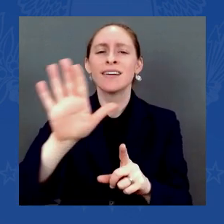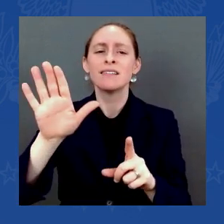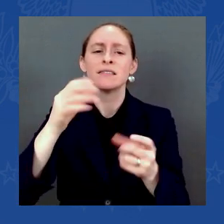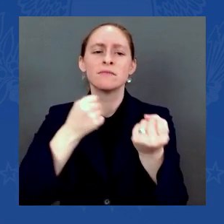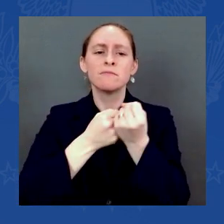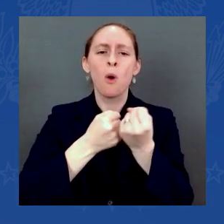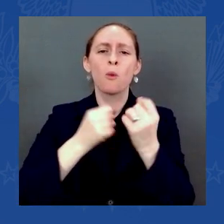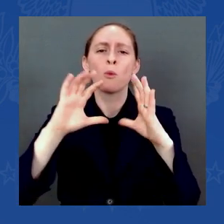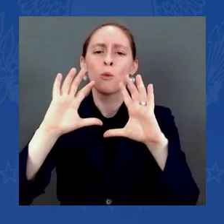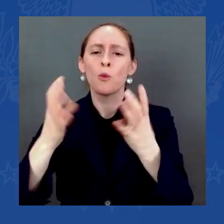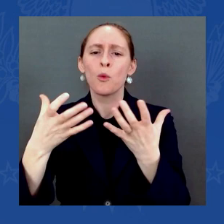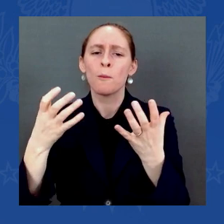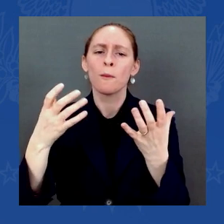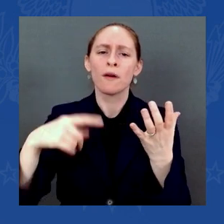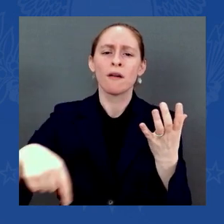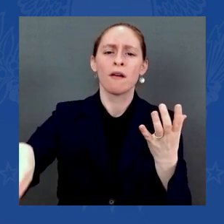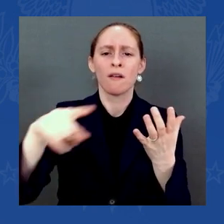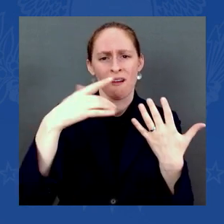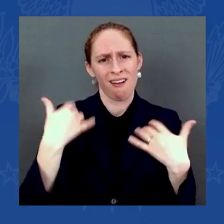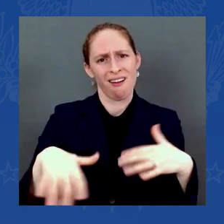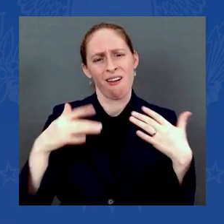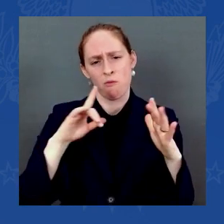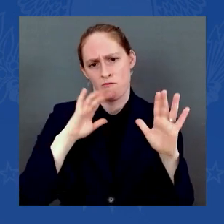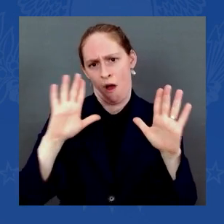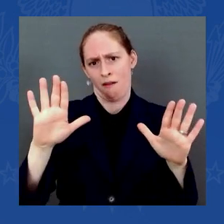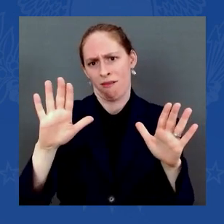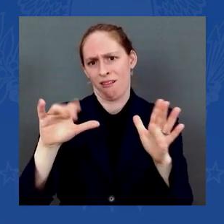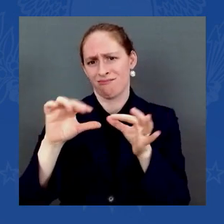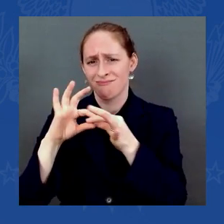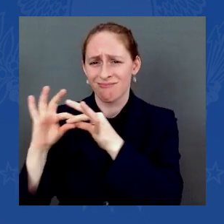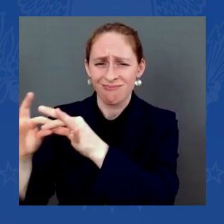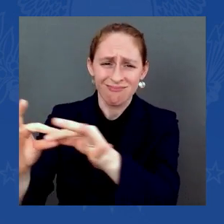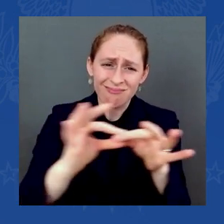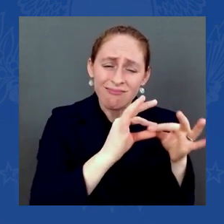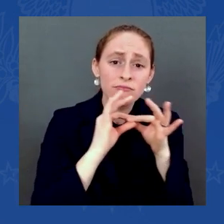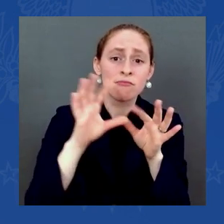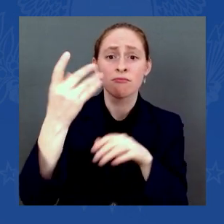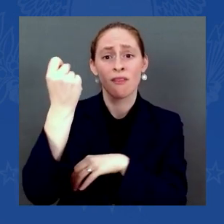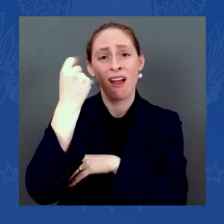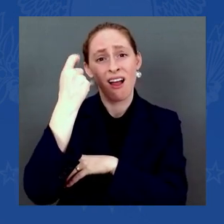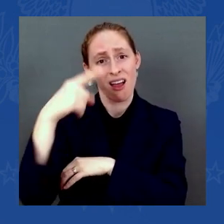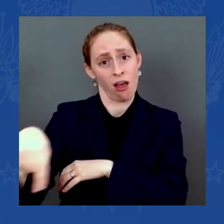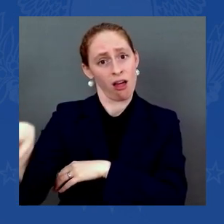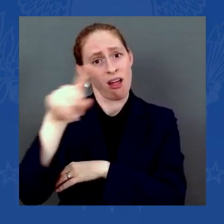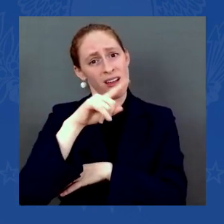and convened countless meetings with members of Congress and their staffs, many with their own personal connections